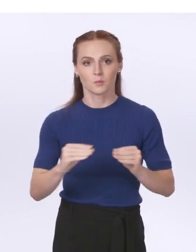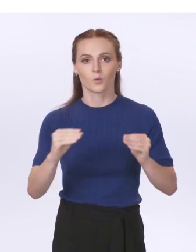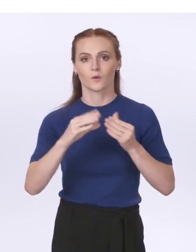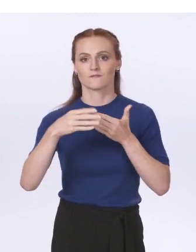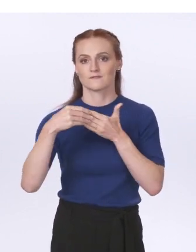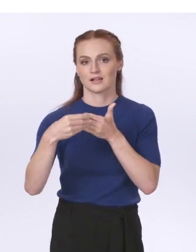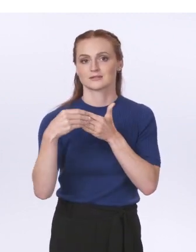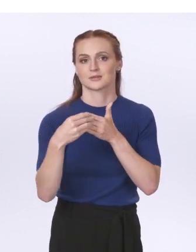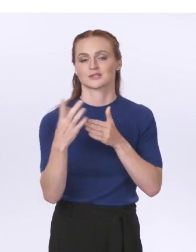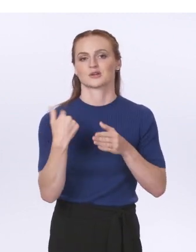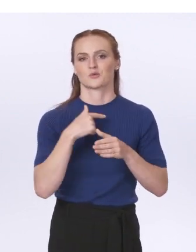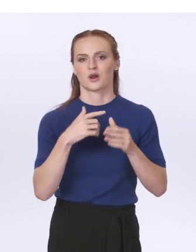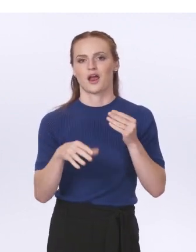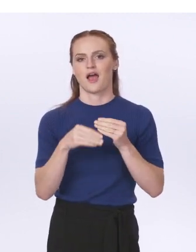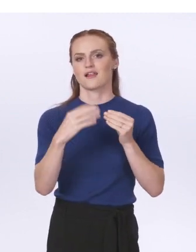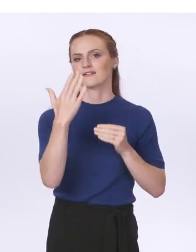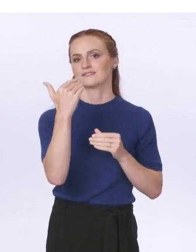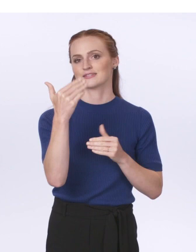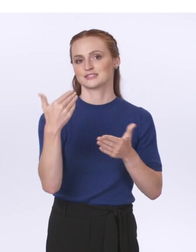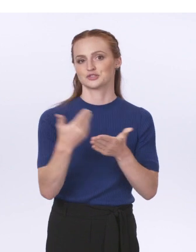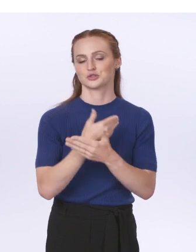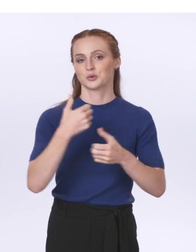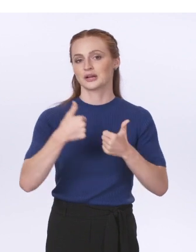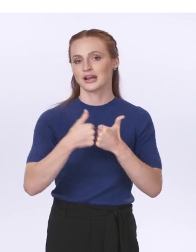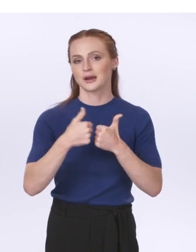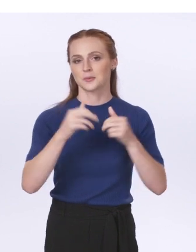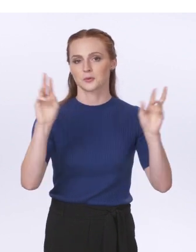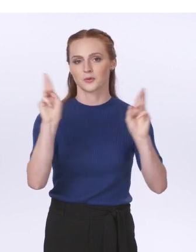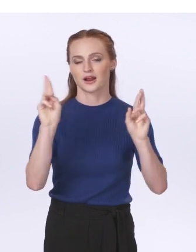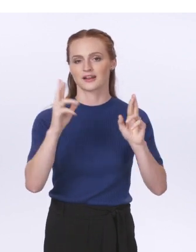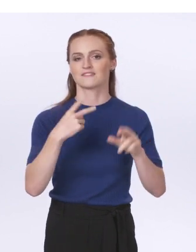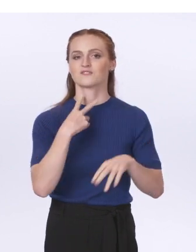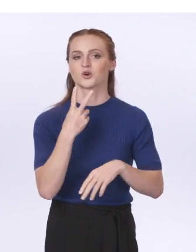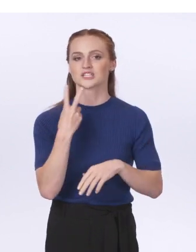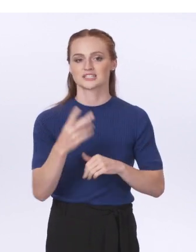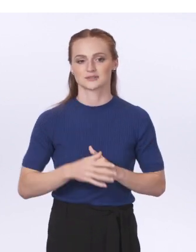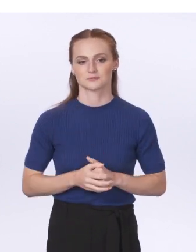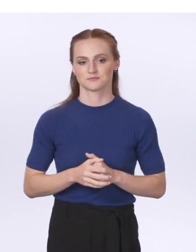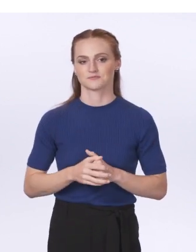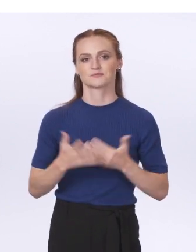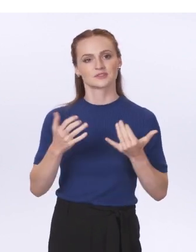we’re also adding 15 new game-ready voices. Let’s hear a nanny.